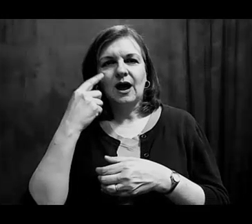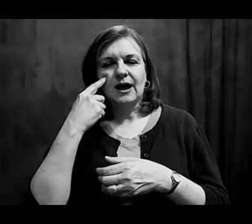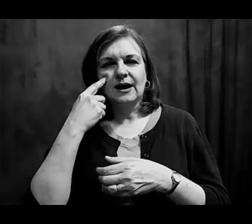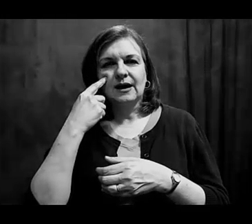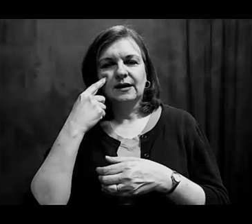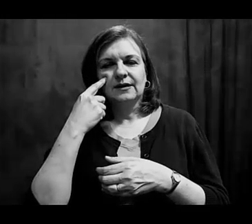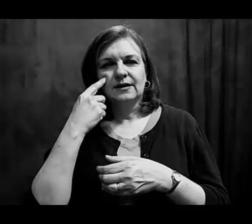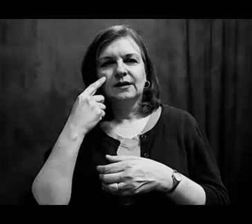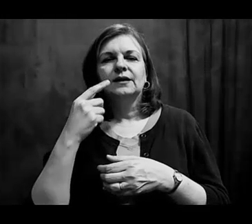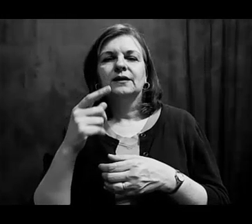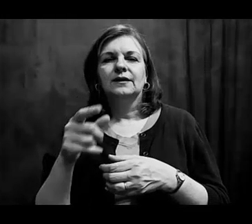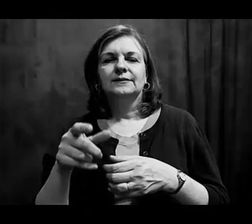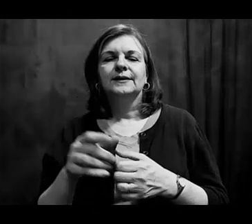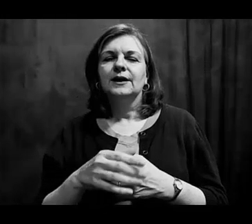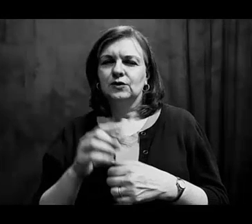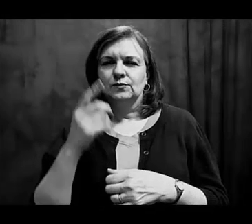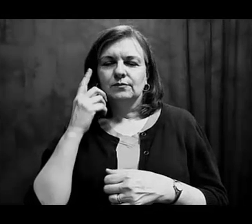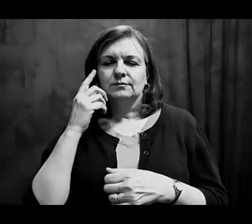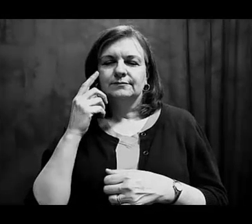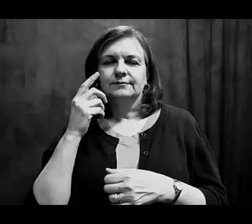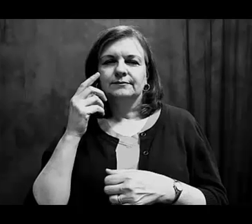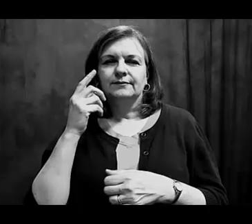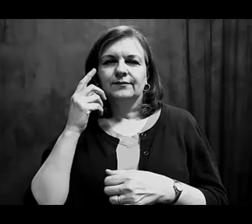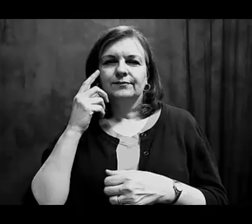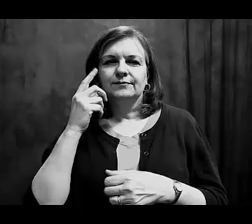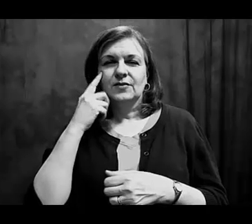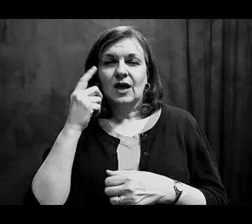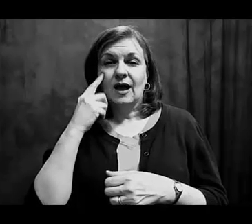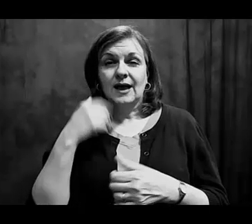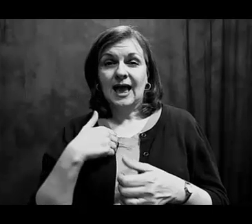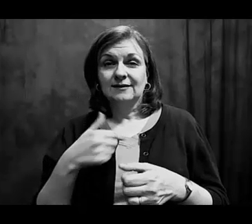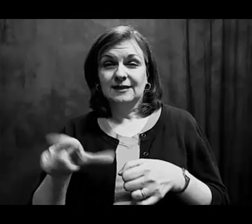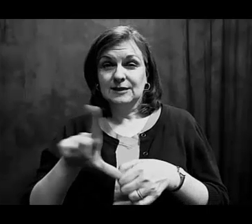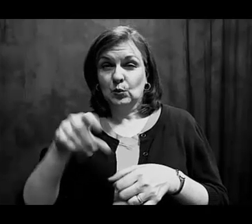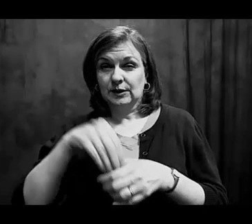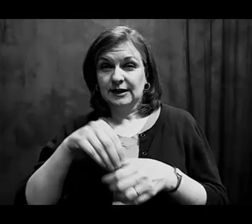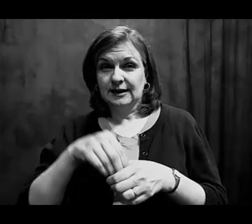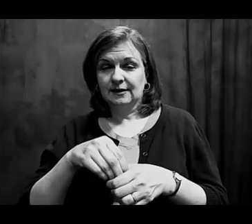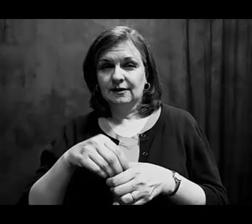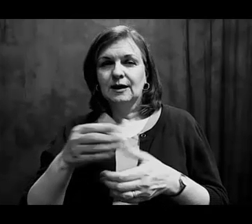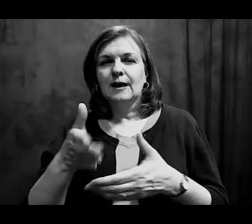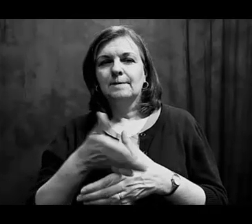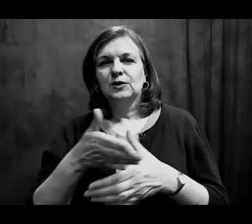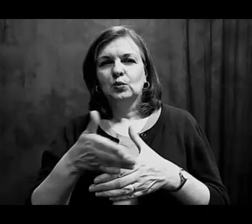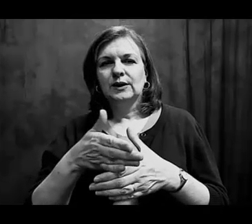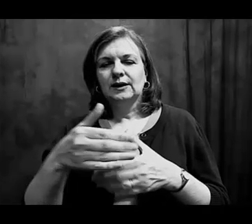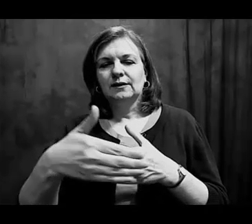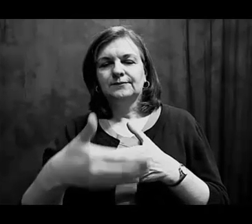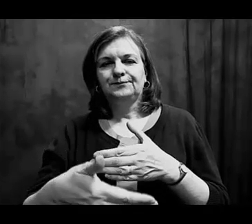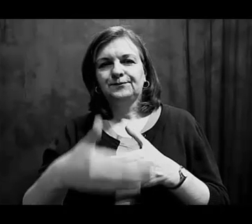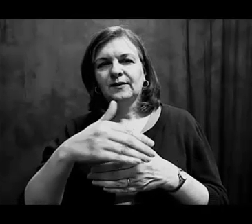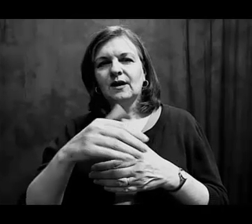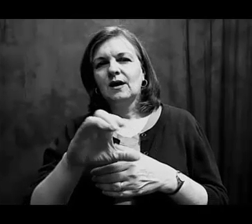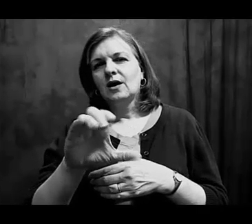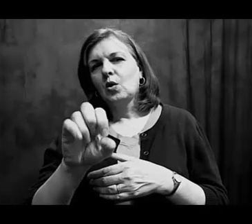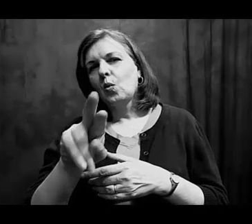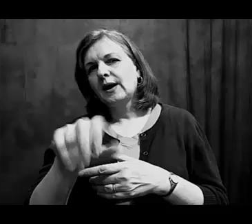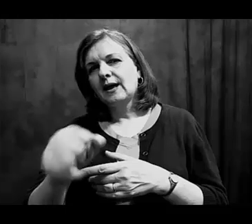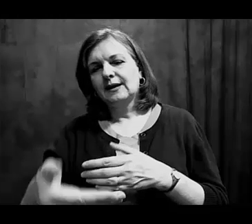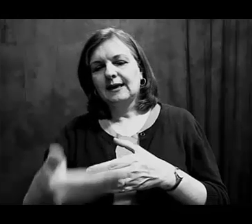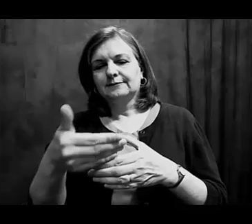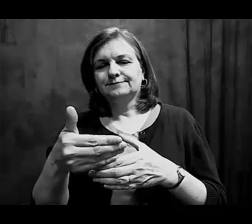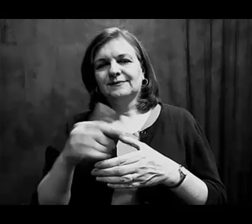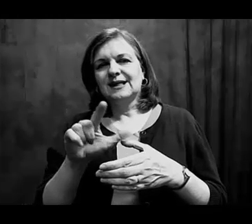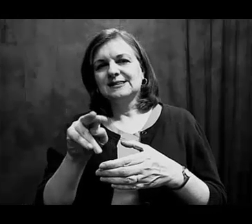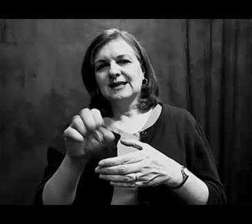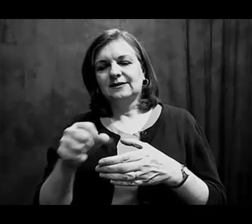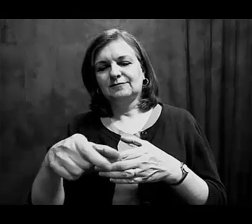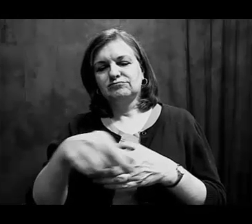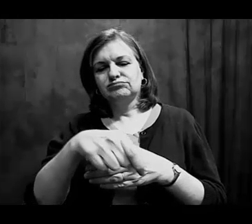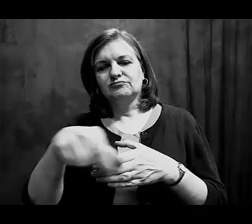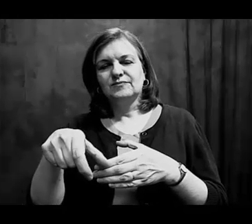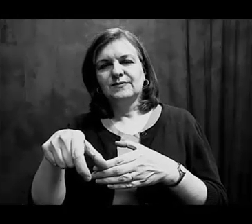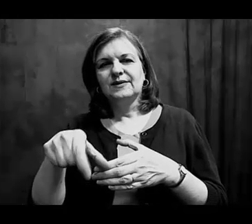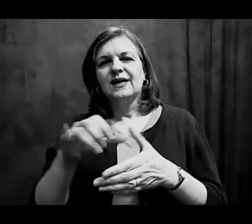the liquid filling -- your eye is liquid filled in the front between the cornea and the lens is actually something known as aqueous humor